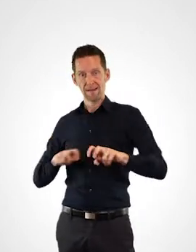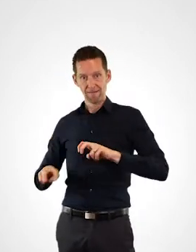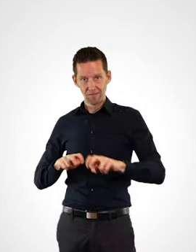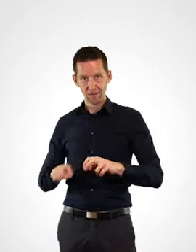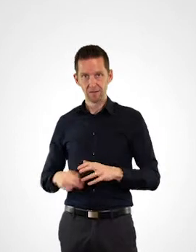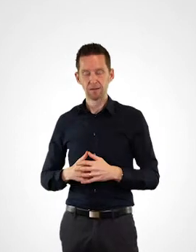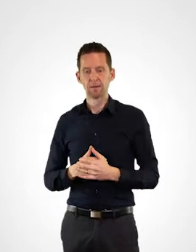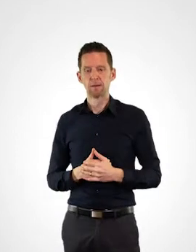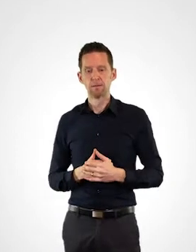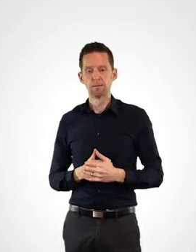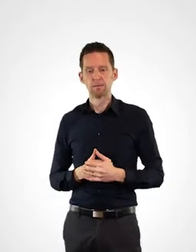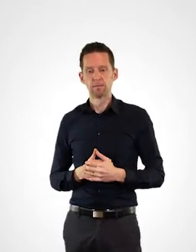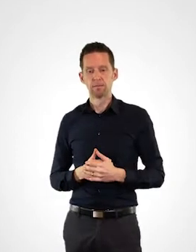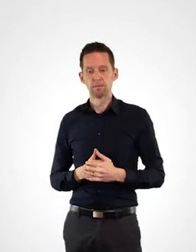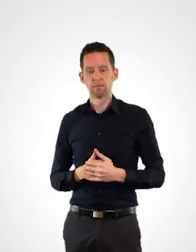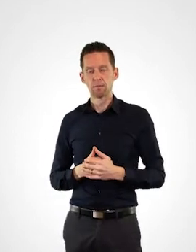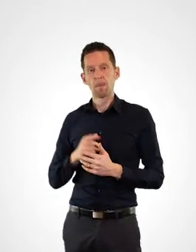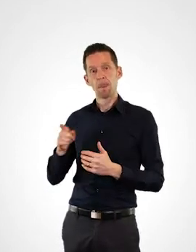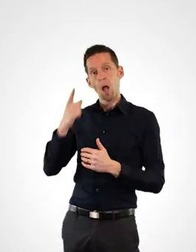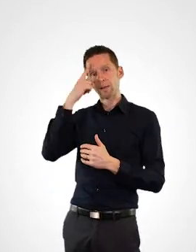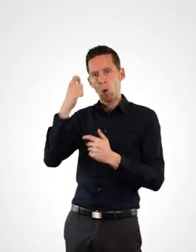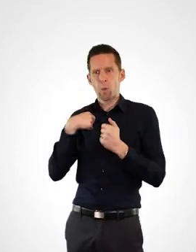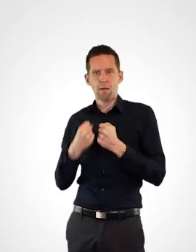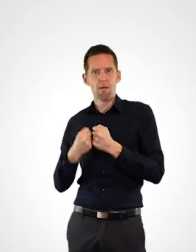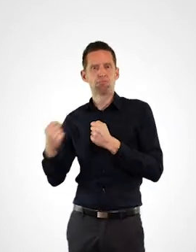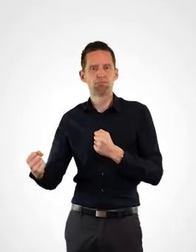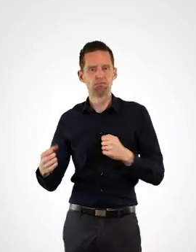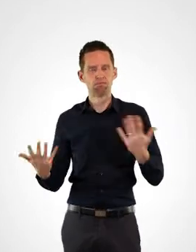where we really extend the concept.